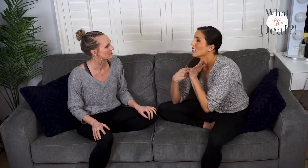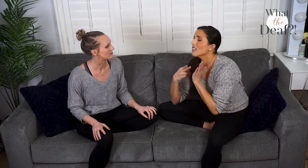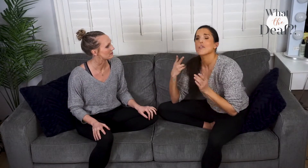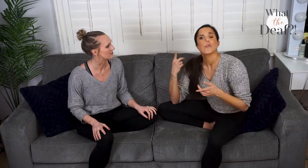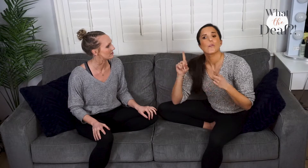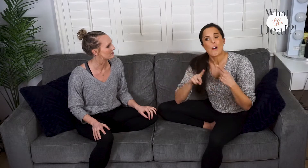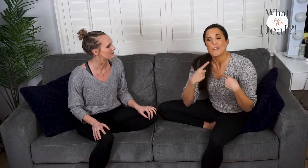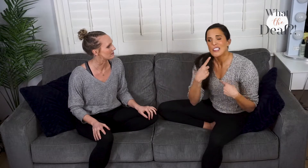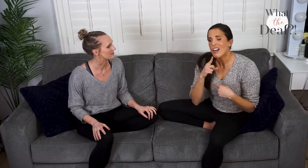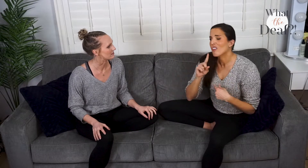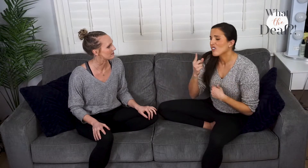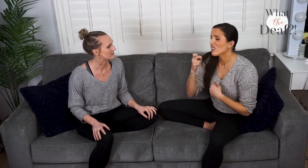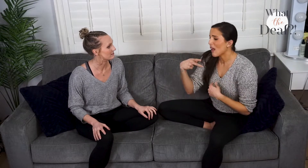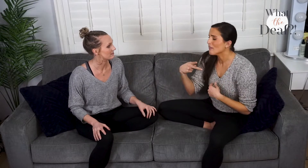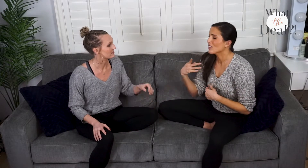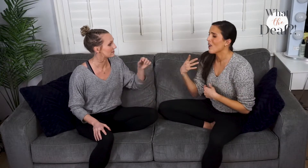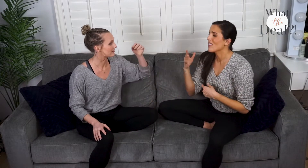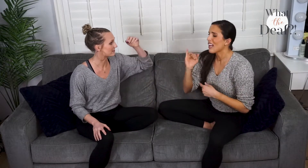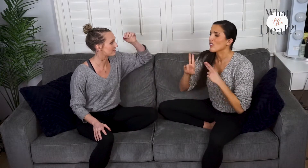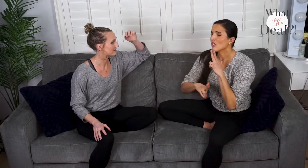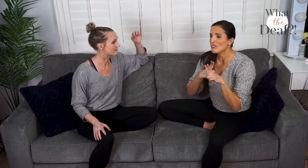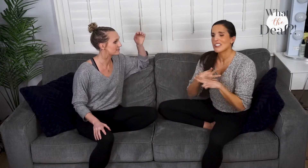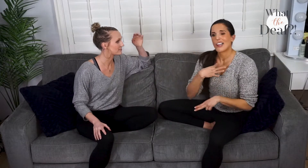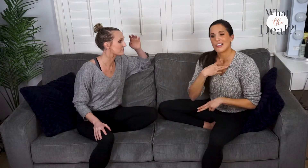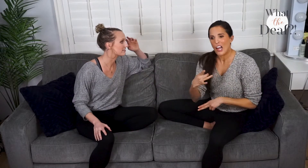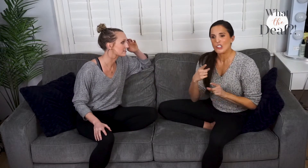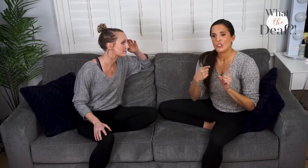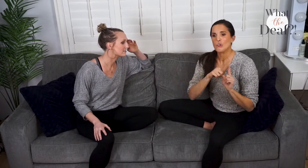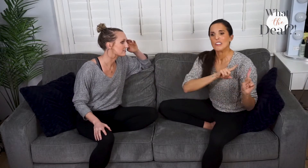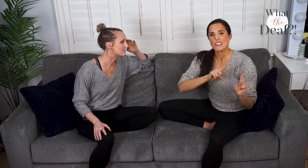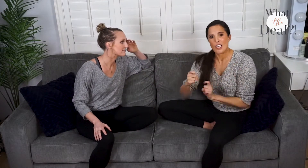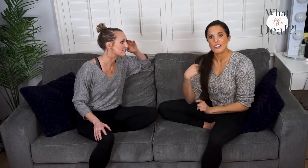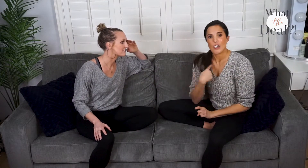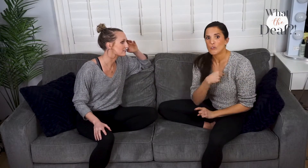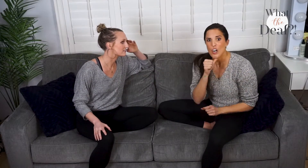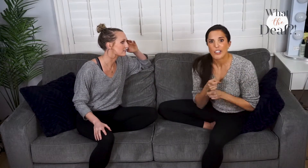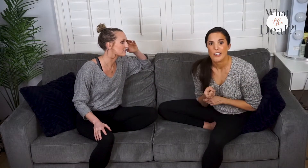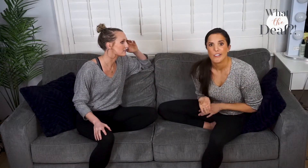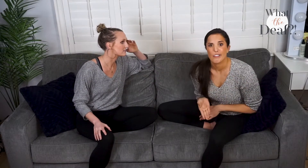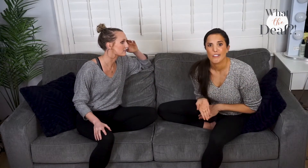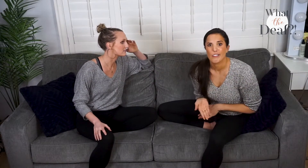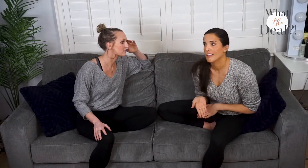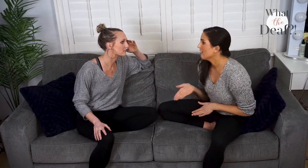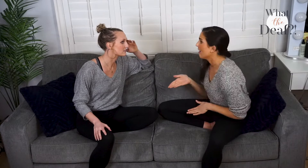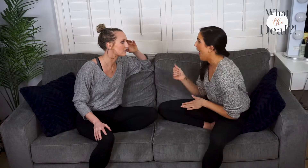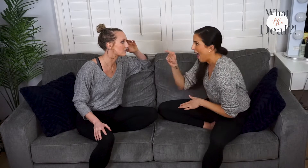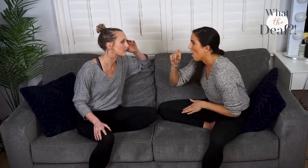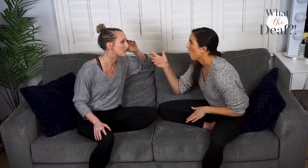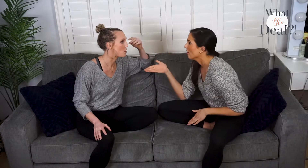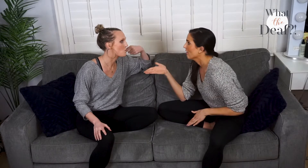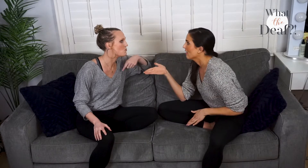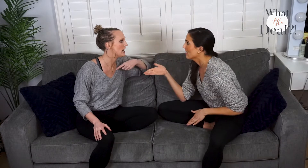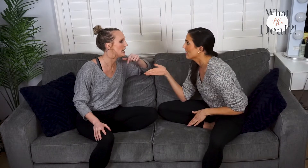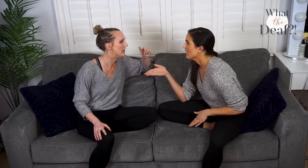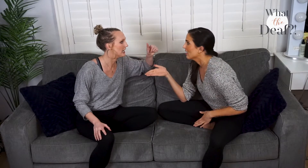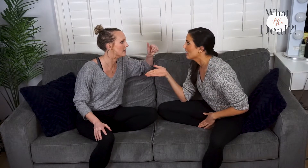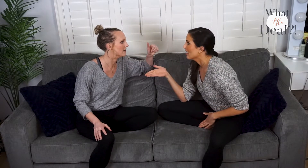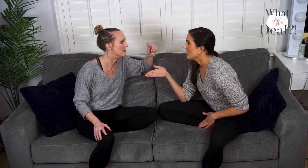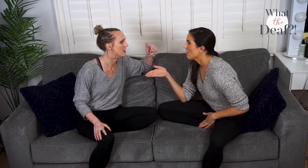honestly when we said in the first episode that the universe likes to test us we're not kidding at all. We are not.